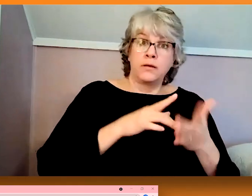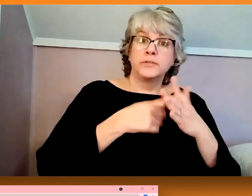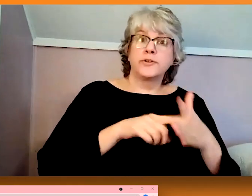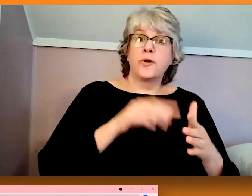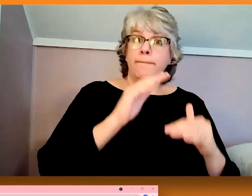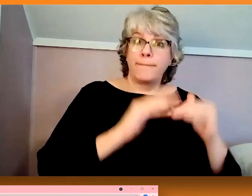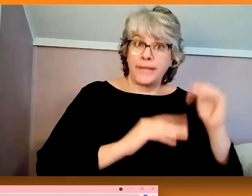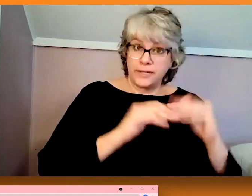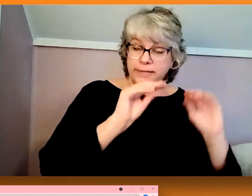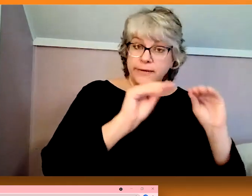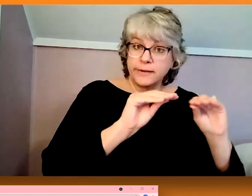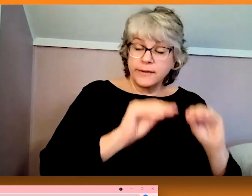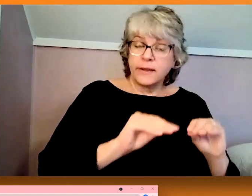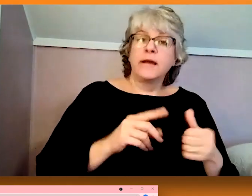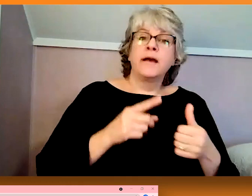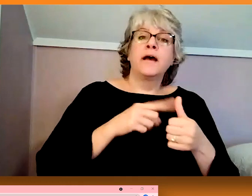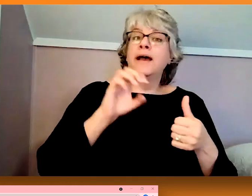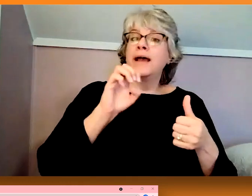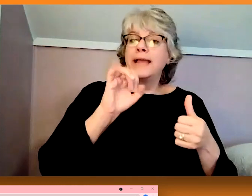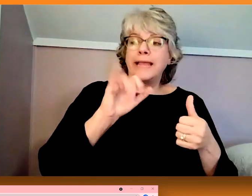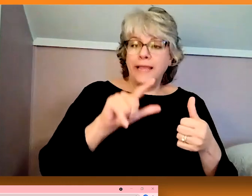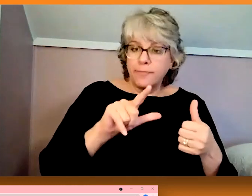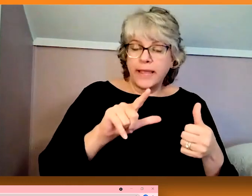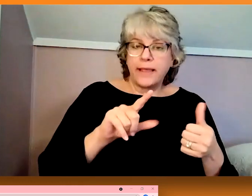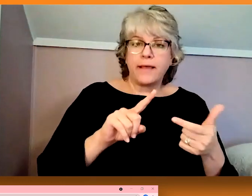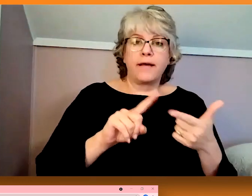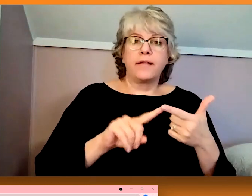which will just be, like, your e-mail